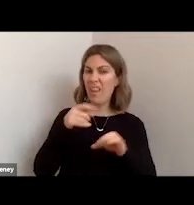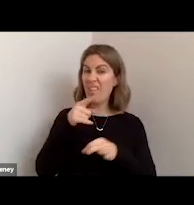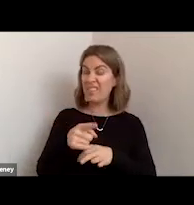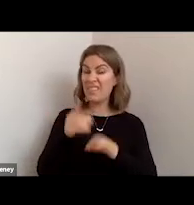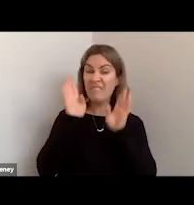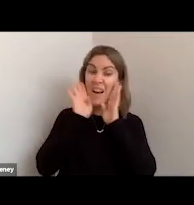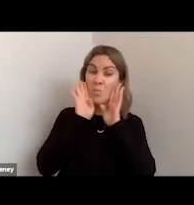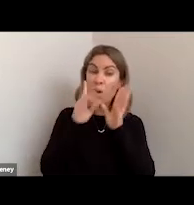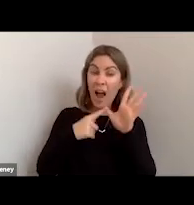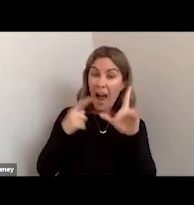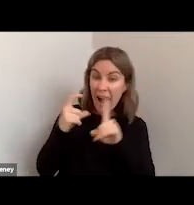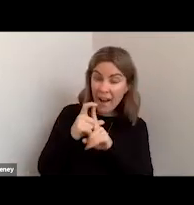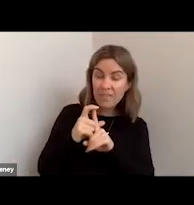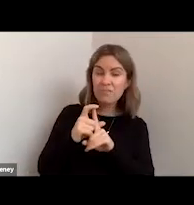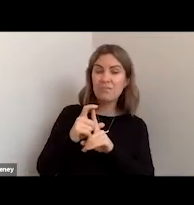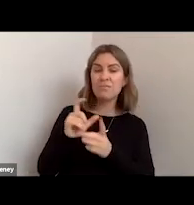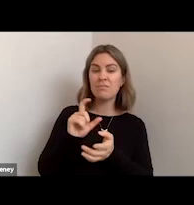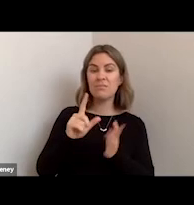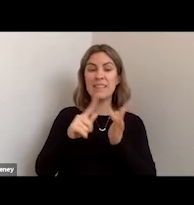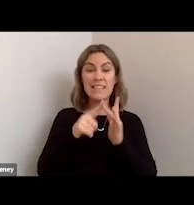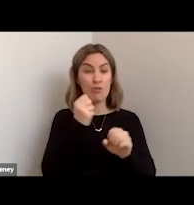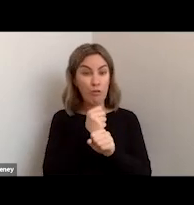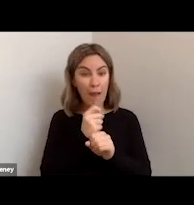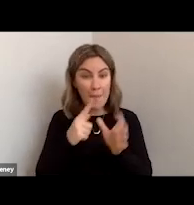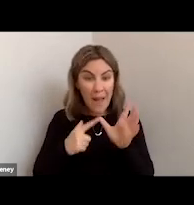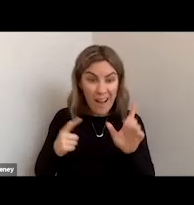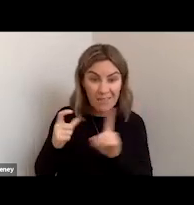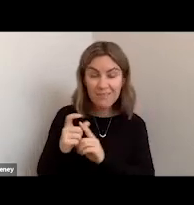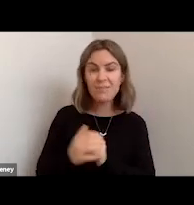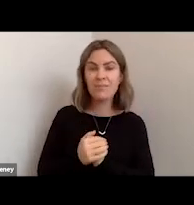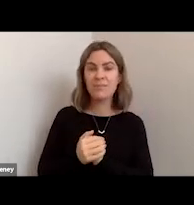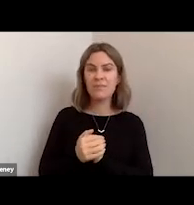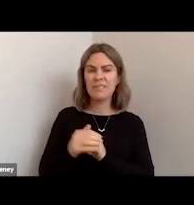Instagram competitions or giveaway,s if you want people to do a survey,